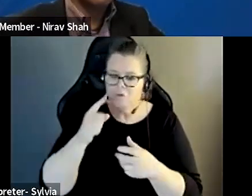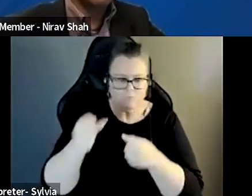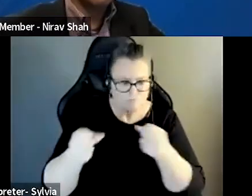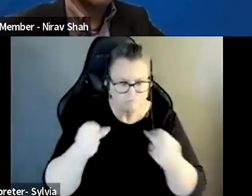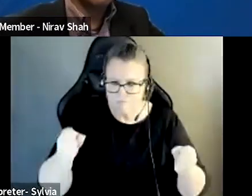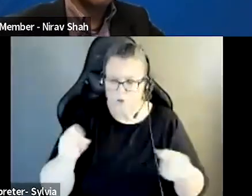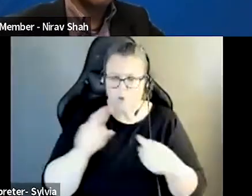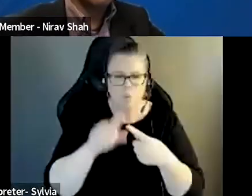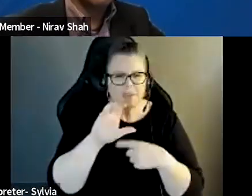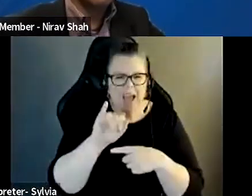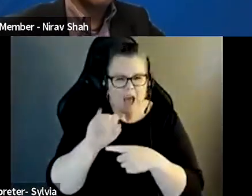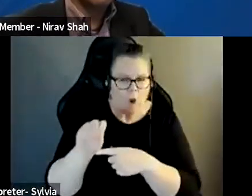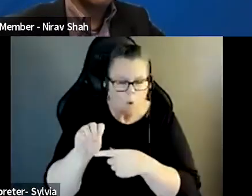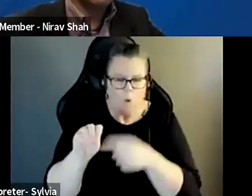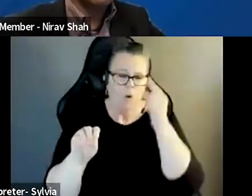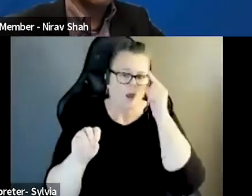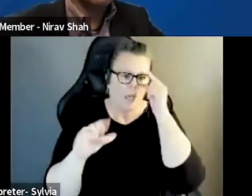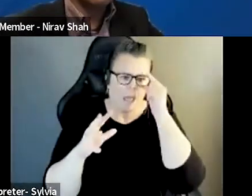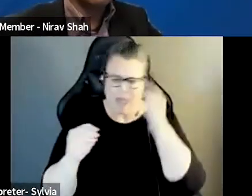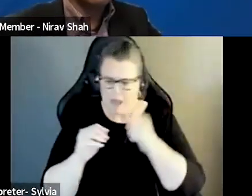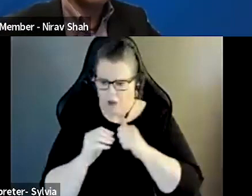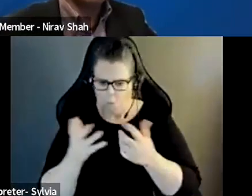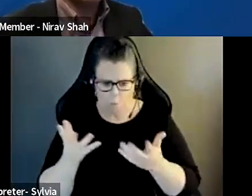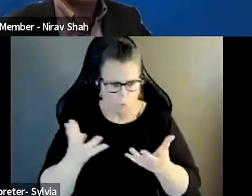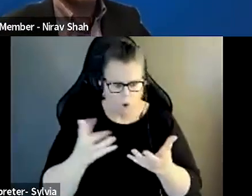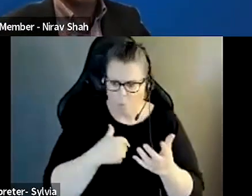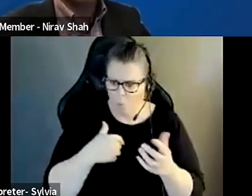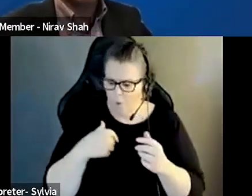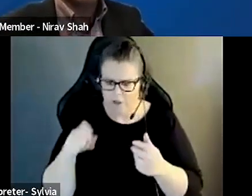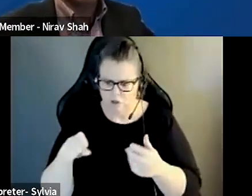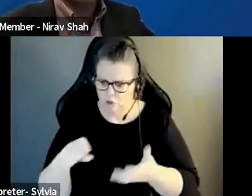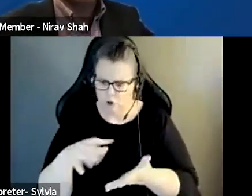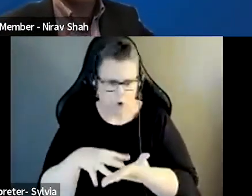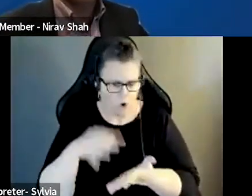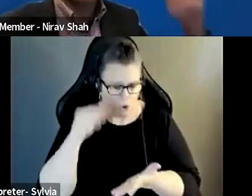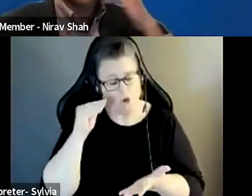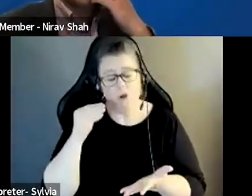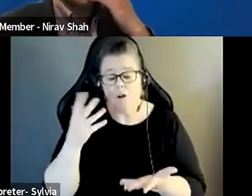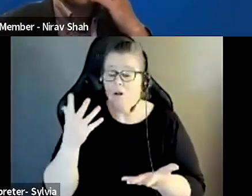that we can and should be learning? I -- and we have a really open mind in terms of what --